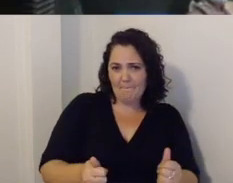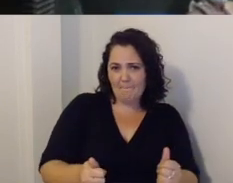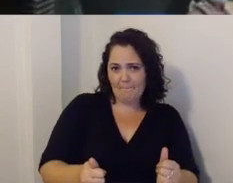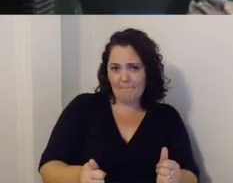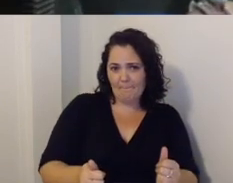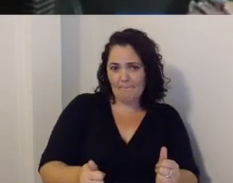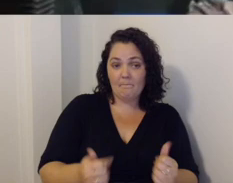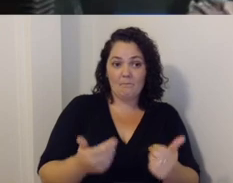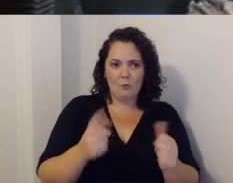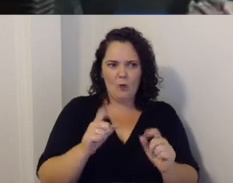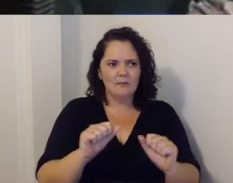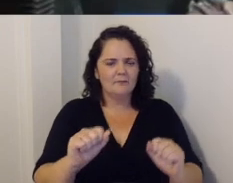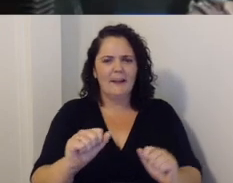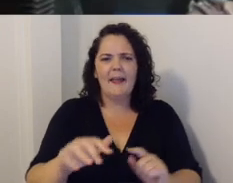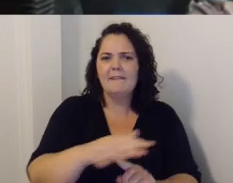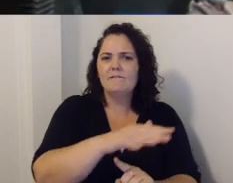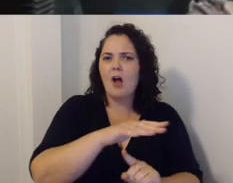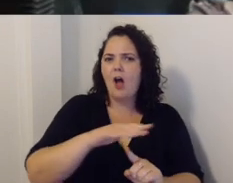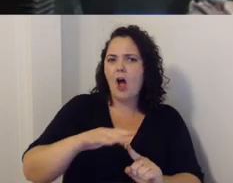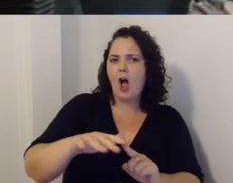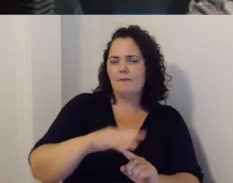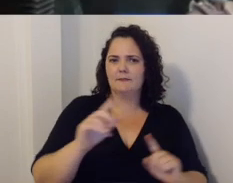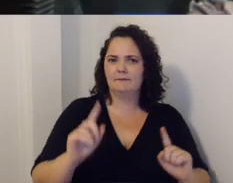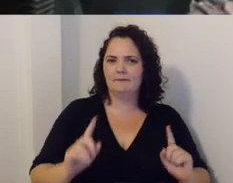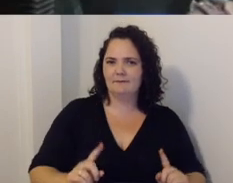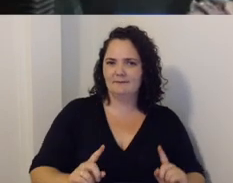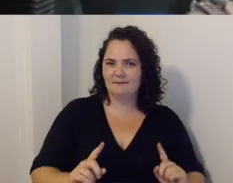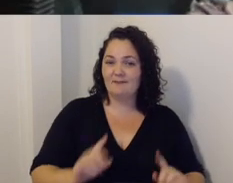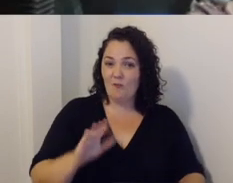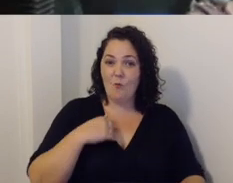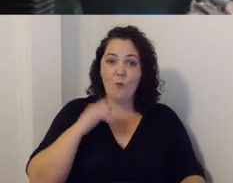the environment that you see around them, we very intentionally put a black backdrop behind them